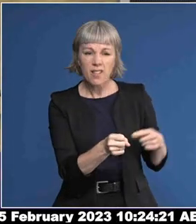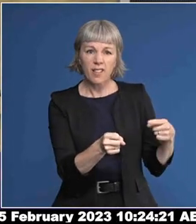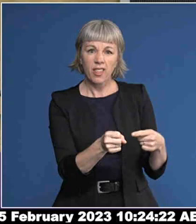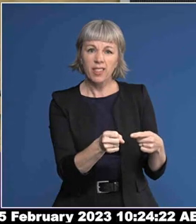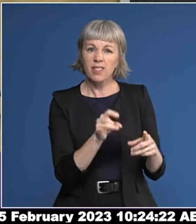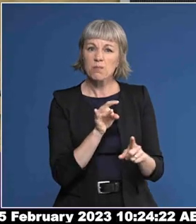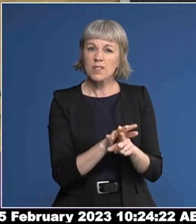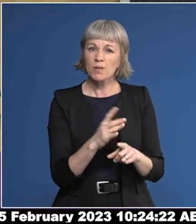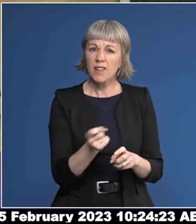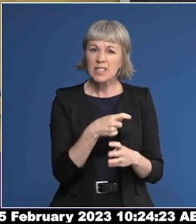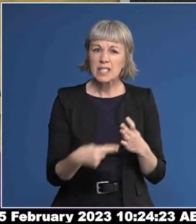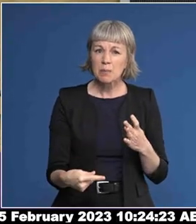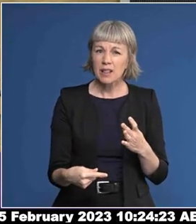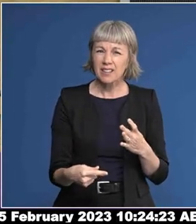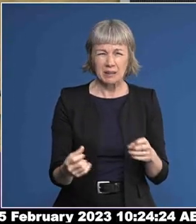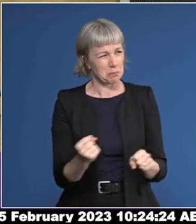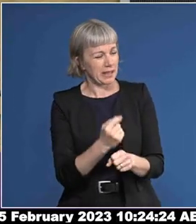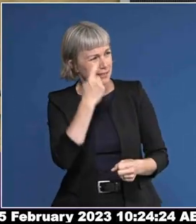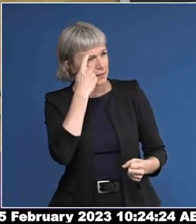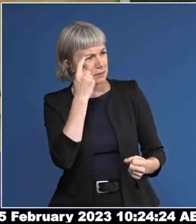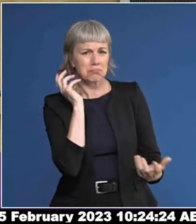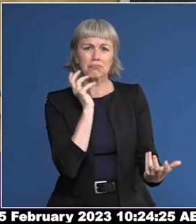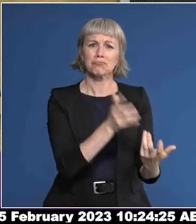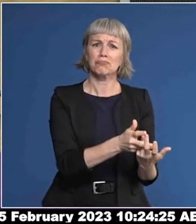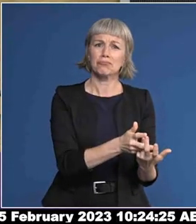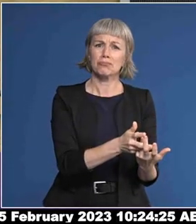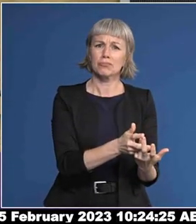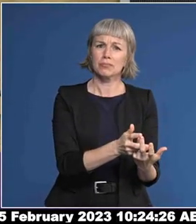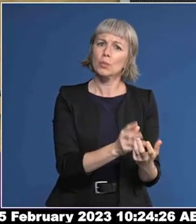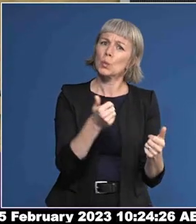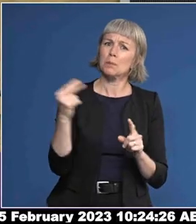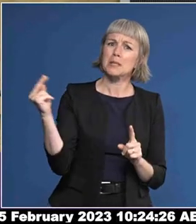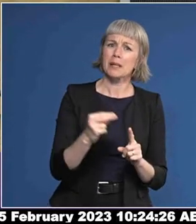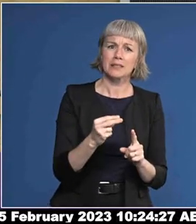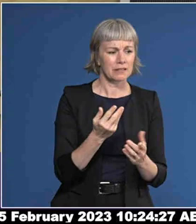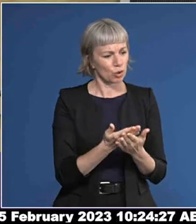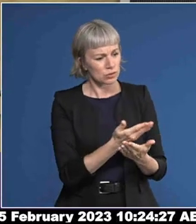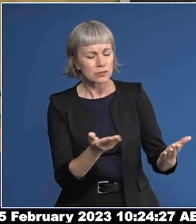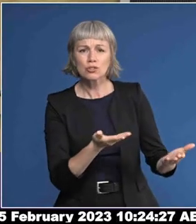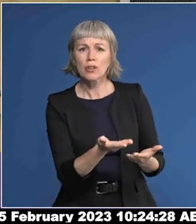part of the business to give that perspective of lived experience? Absolutely. Yes. MR HYLAND: Yes.